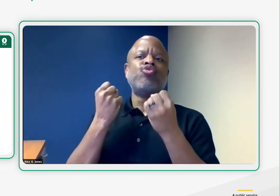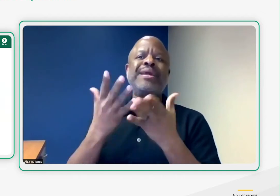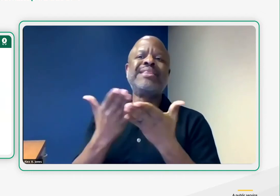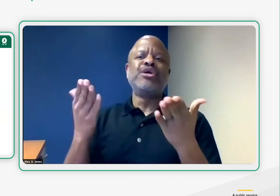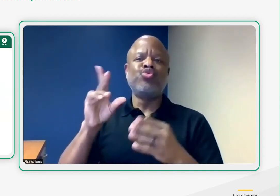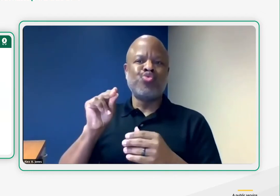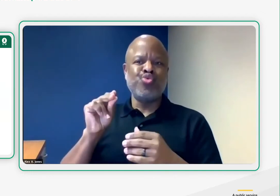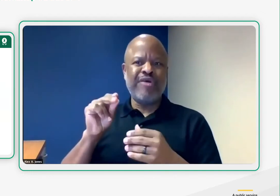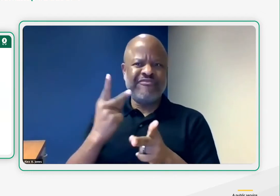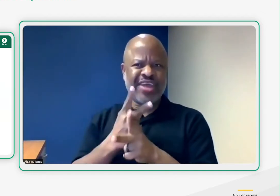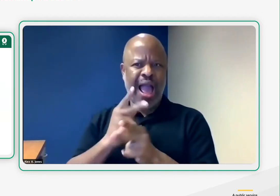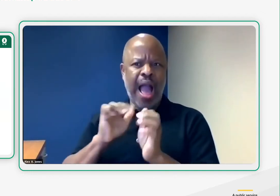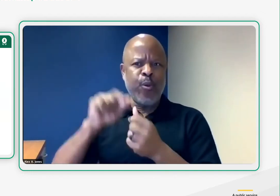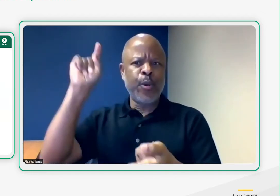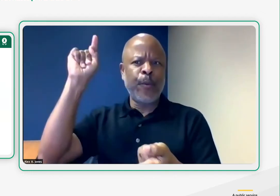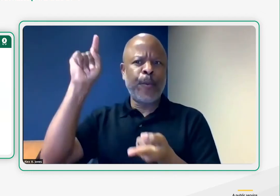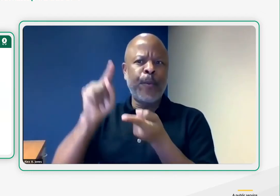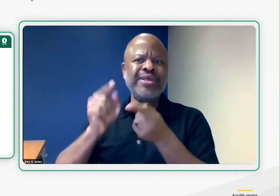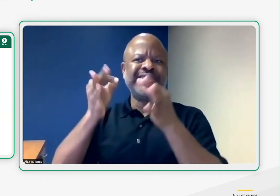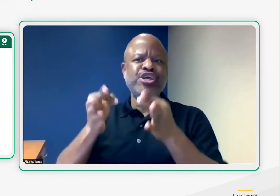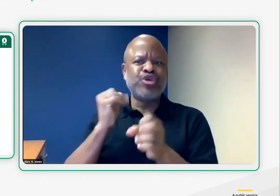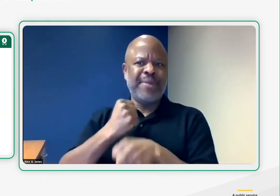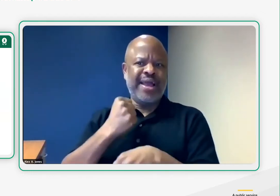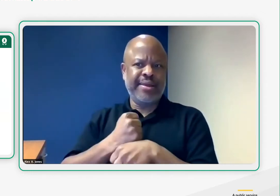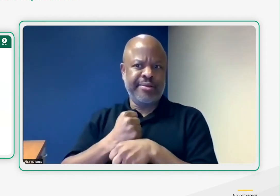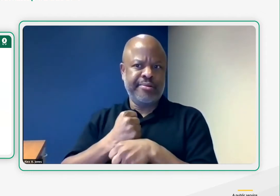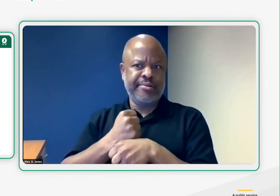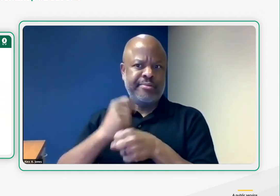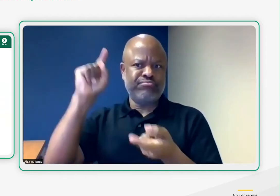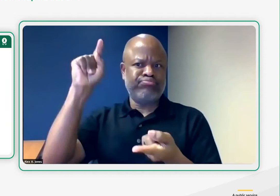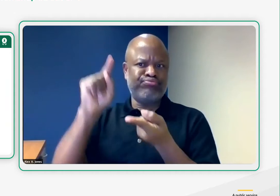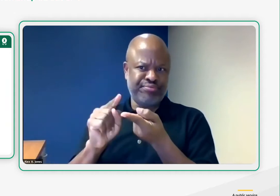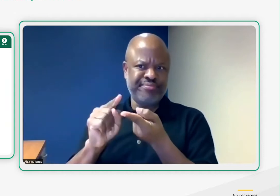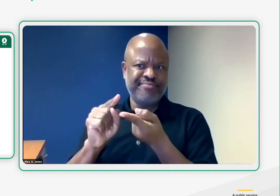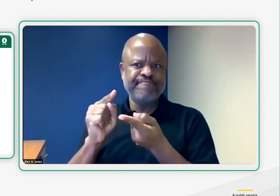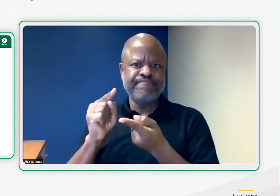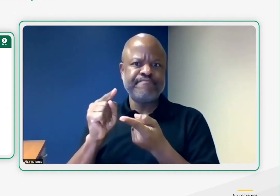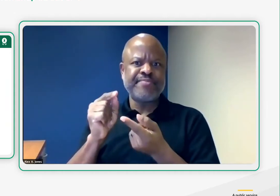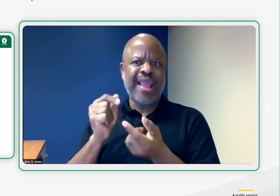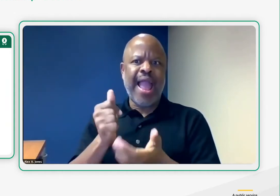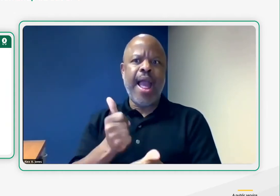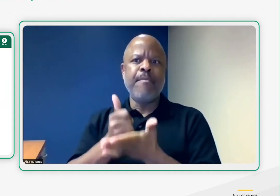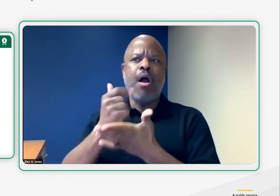And so, we need to figure out how to reduce that decision-making fatigue.